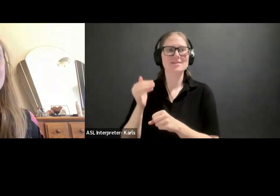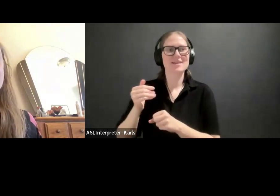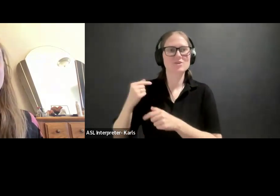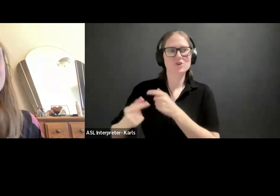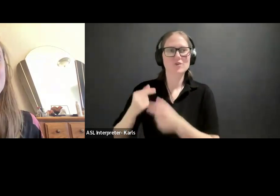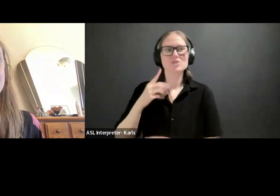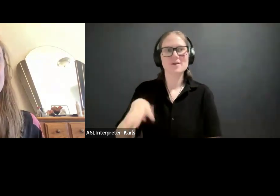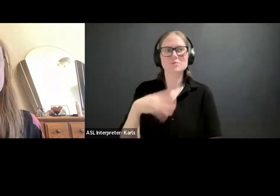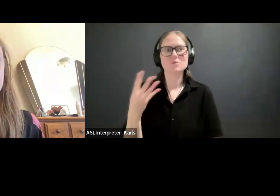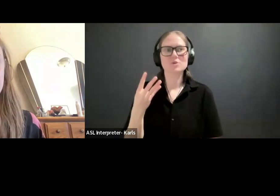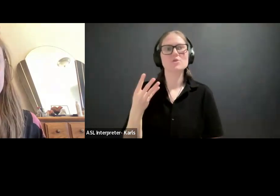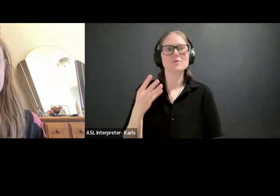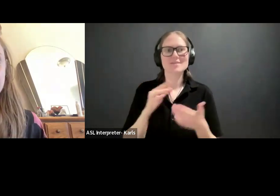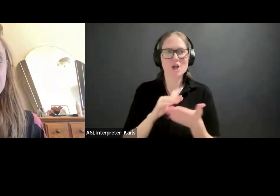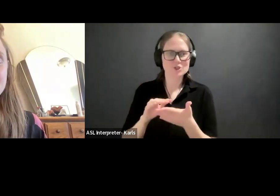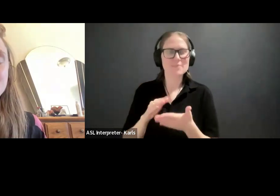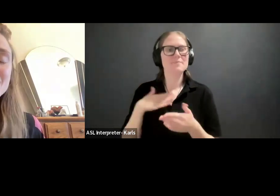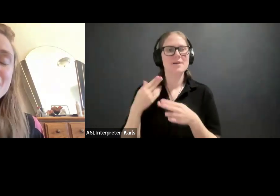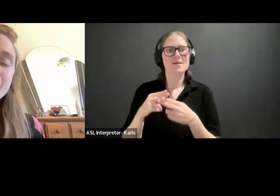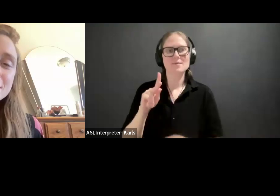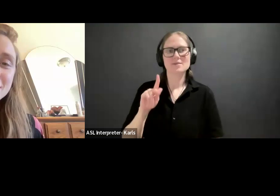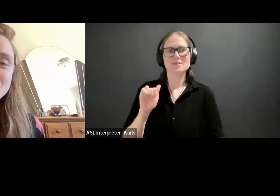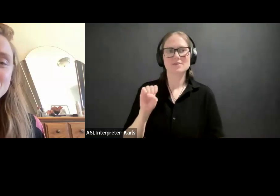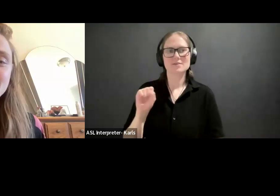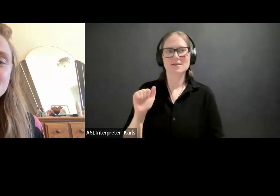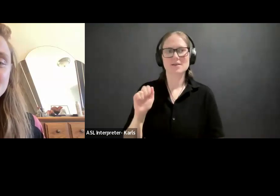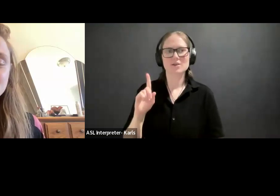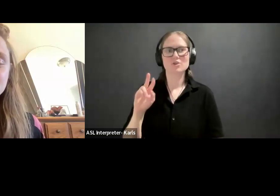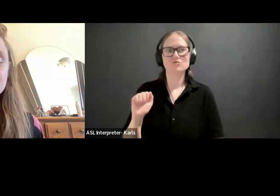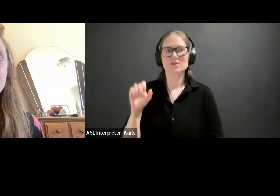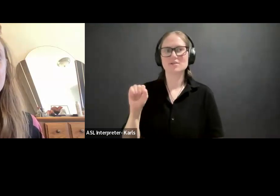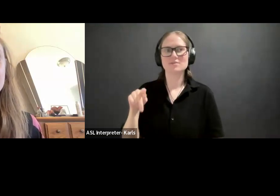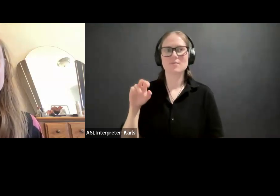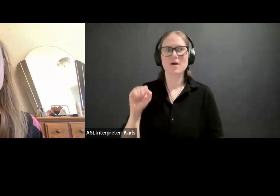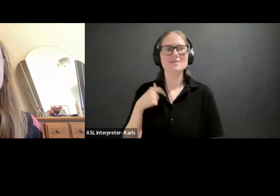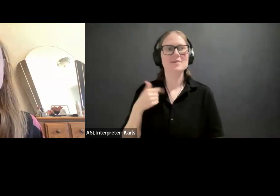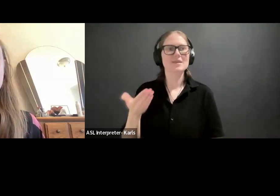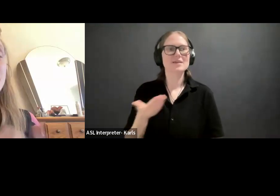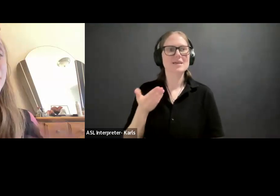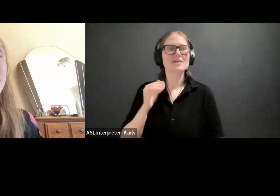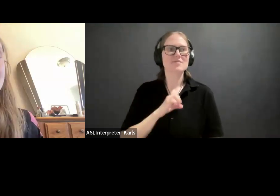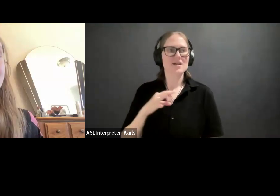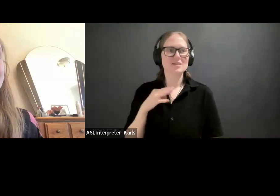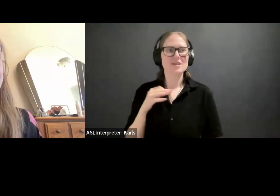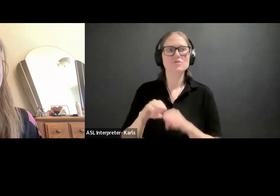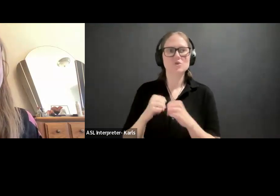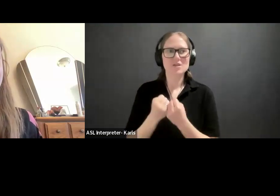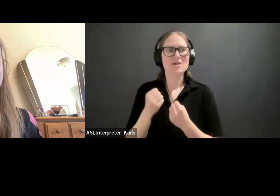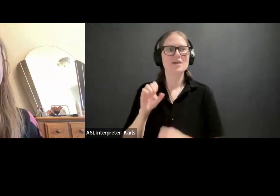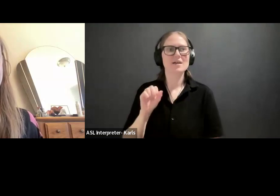My name is Cassandra Sparks, and I'm Guest Faculty of Sociology at Sarah Lawrence College. I'm the current scholar in residence at CLAGS,